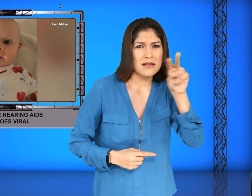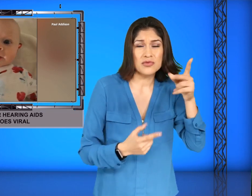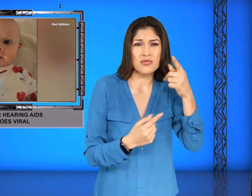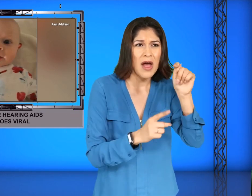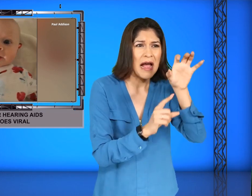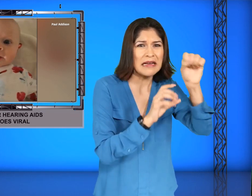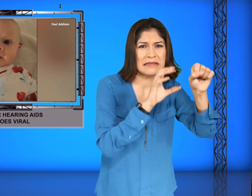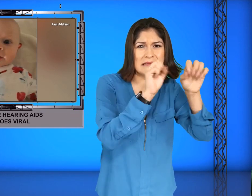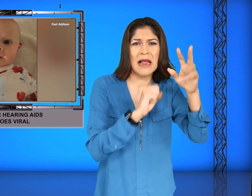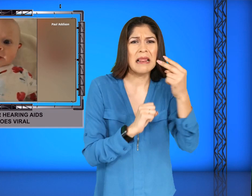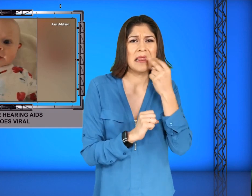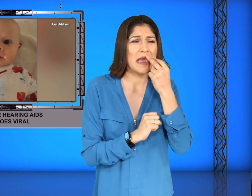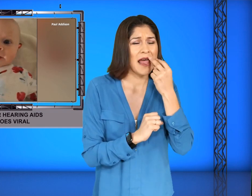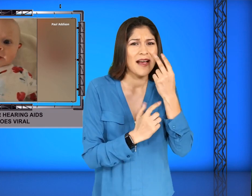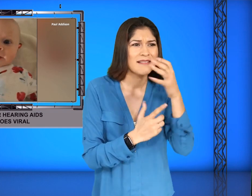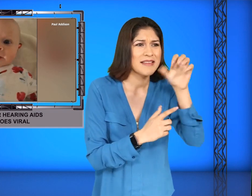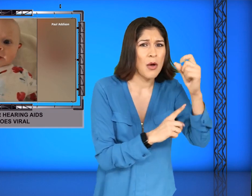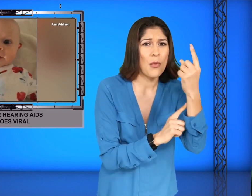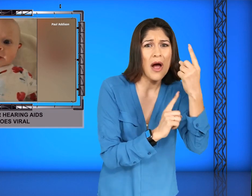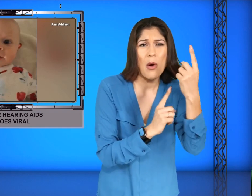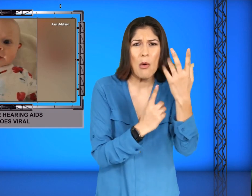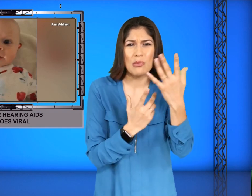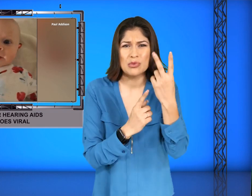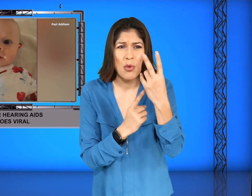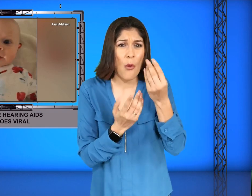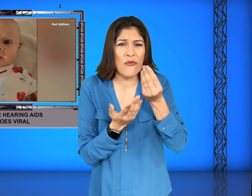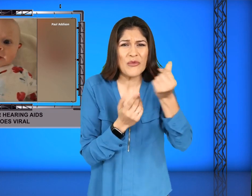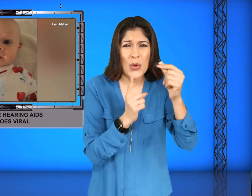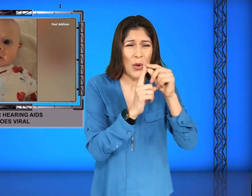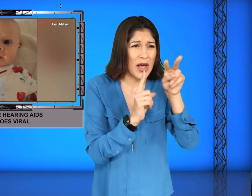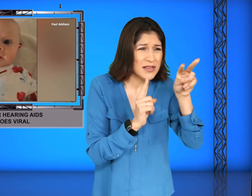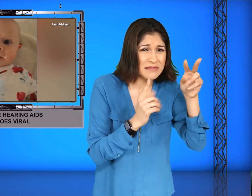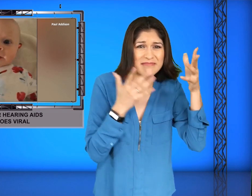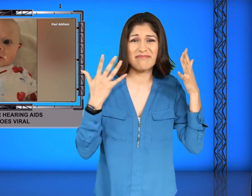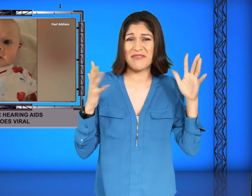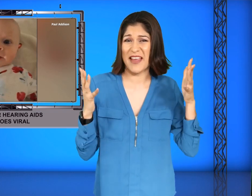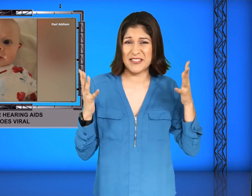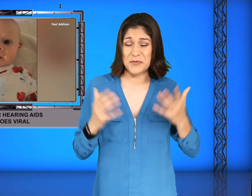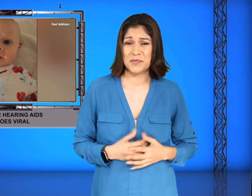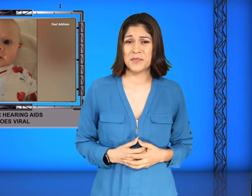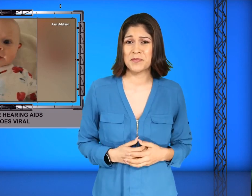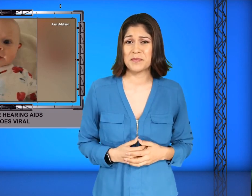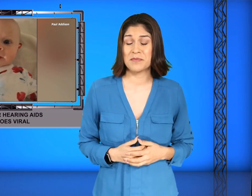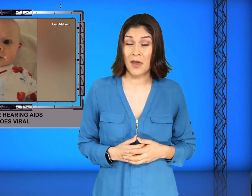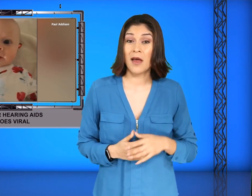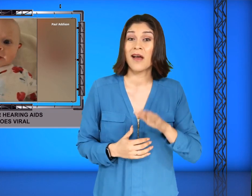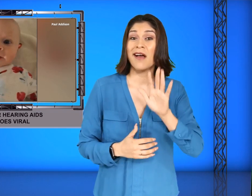what people are saying. We might catch one or two words, but that's it.